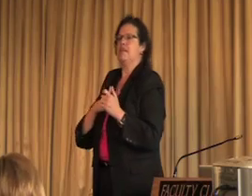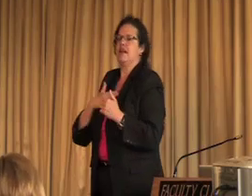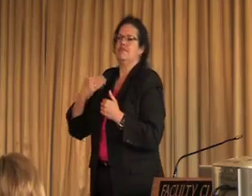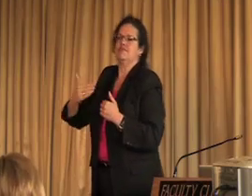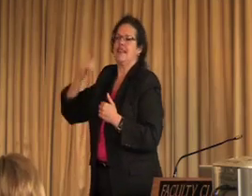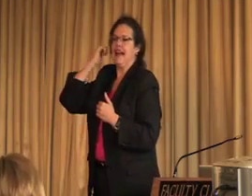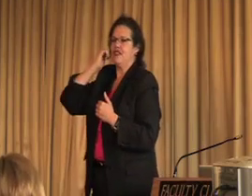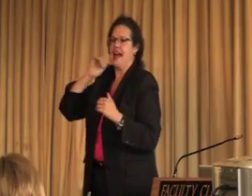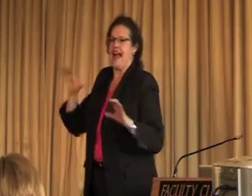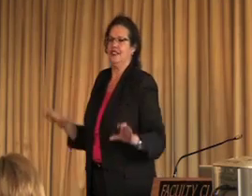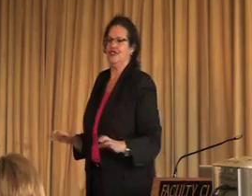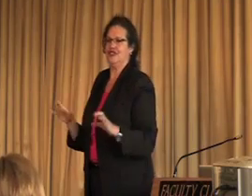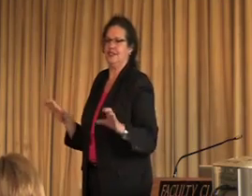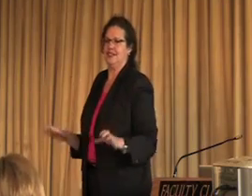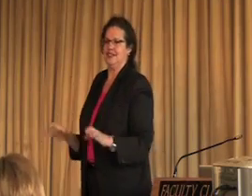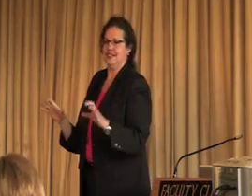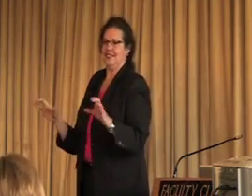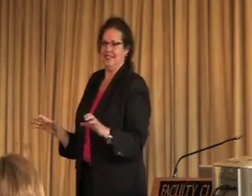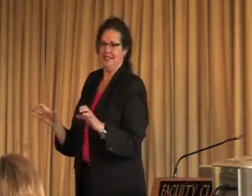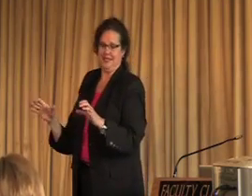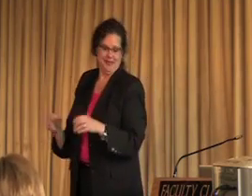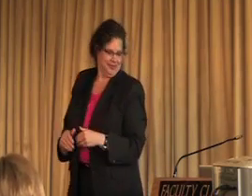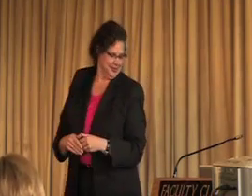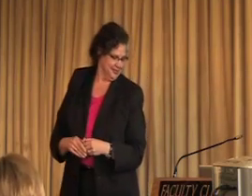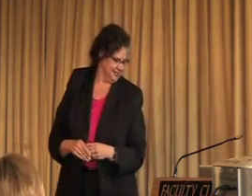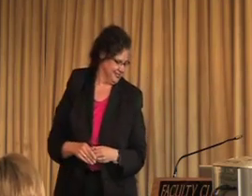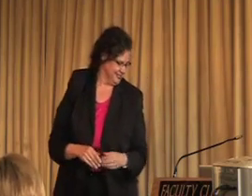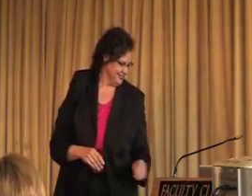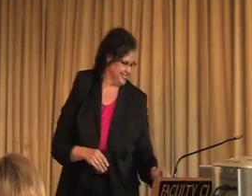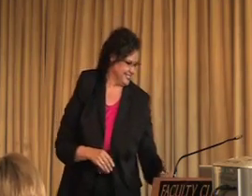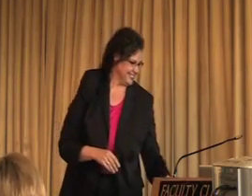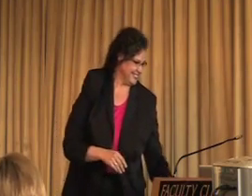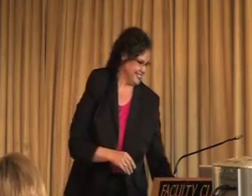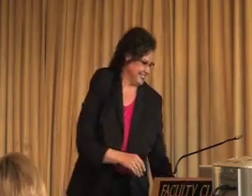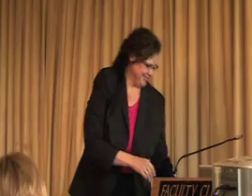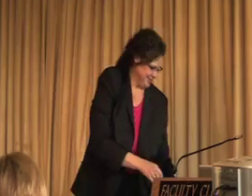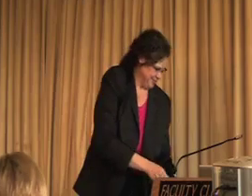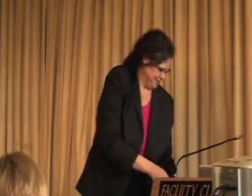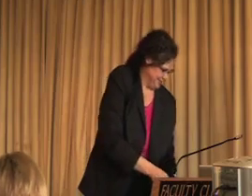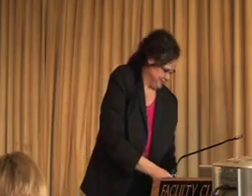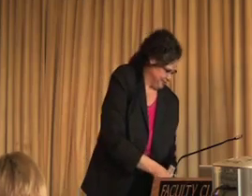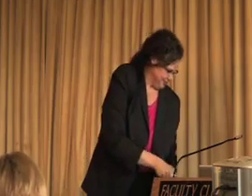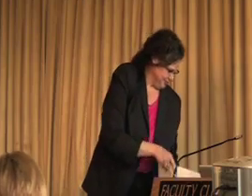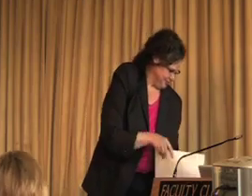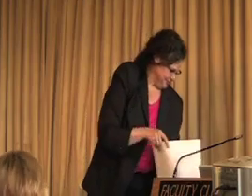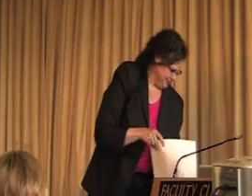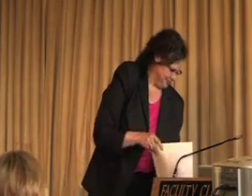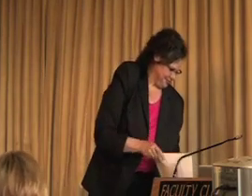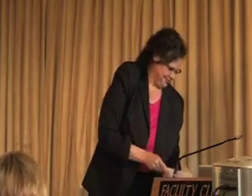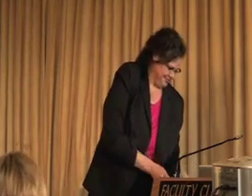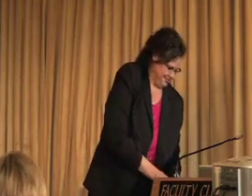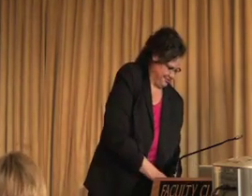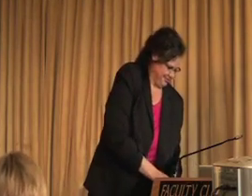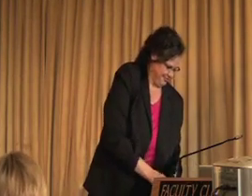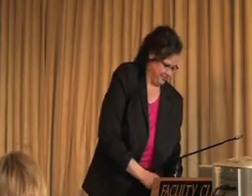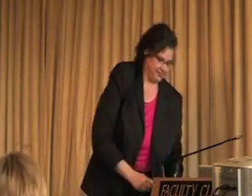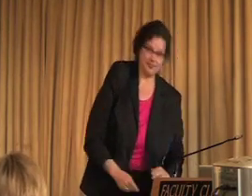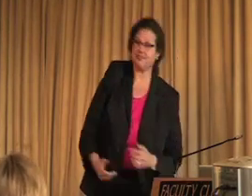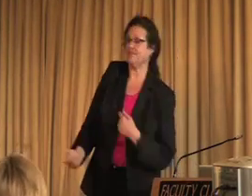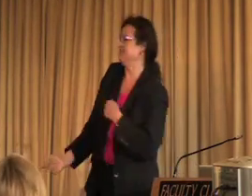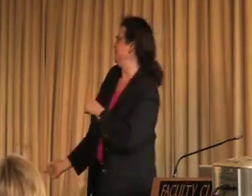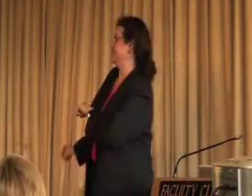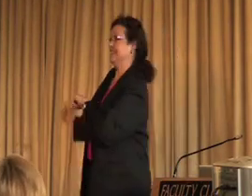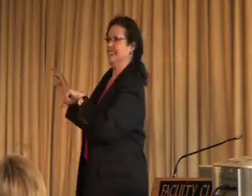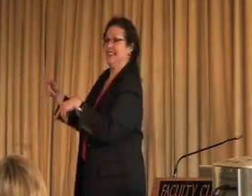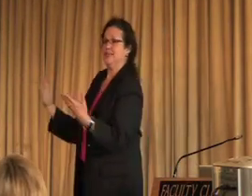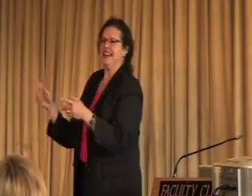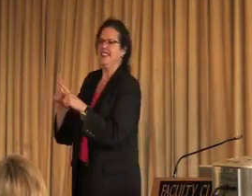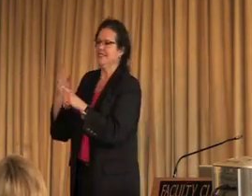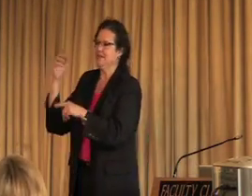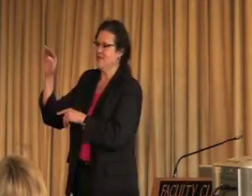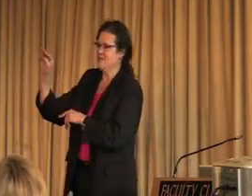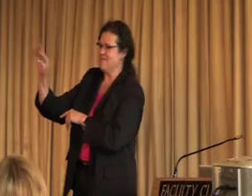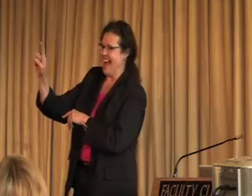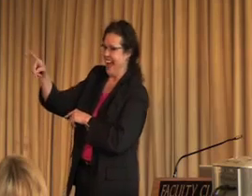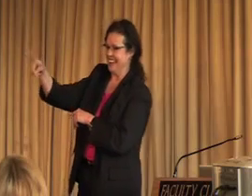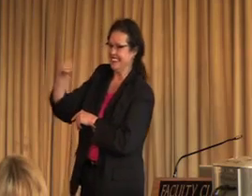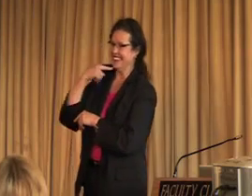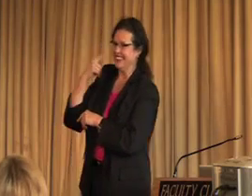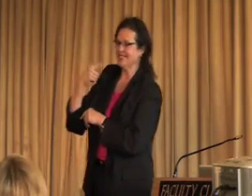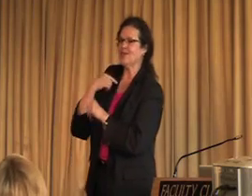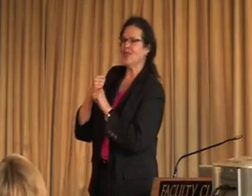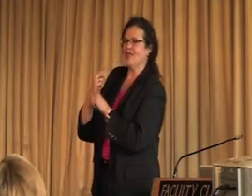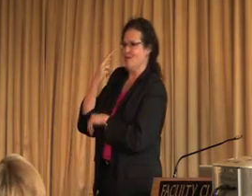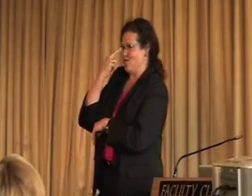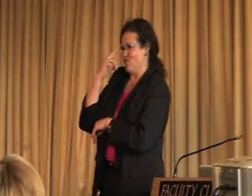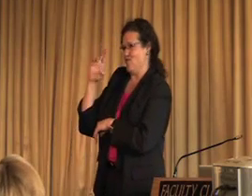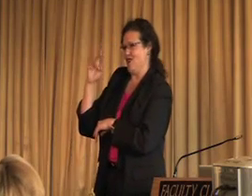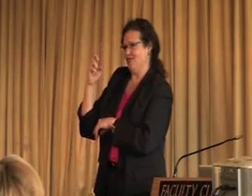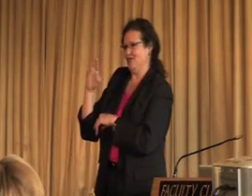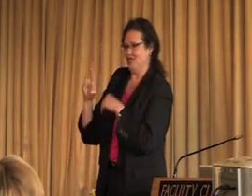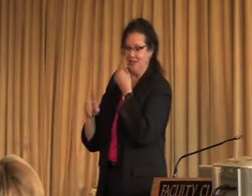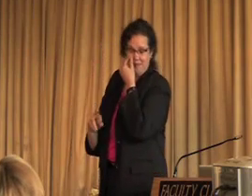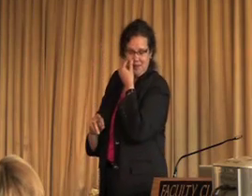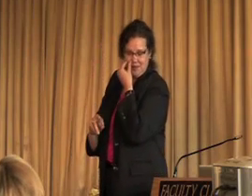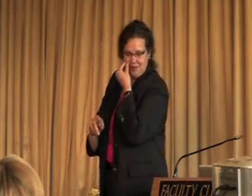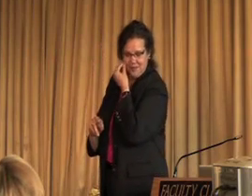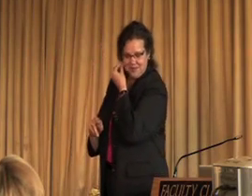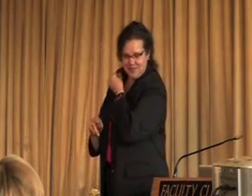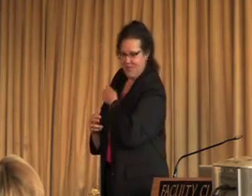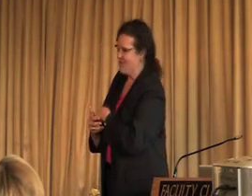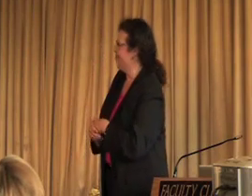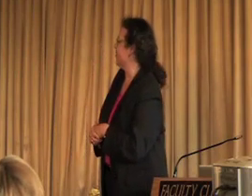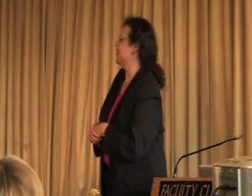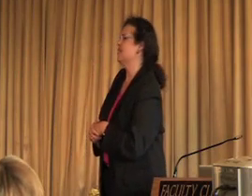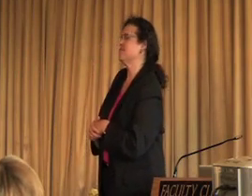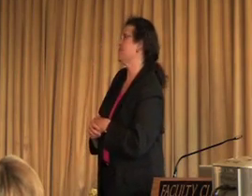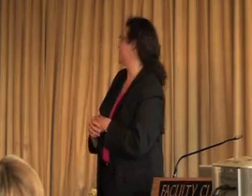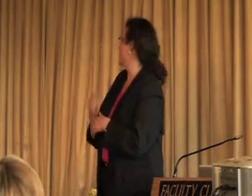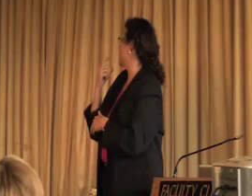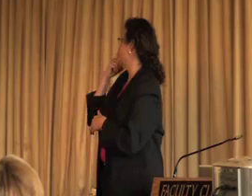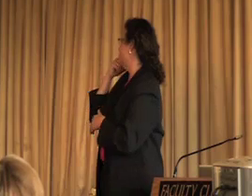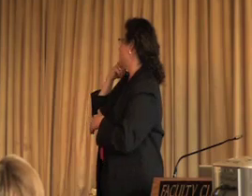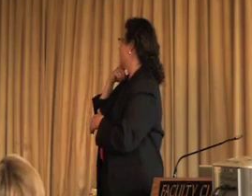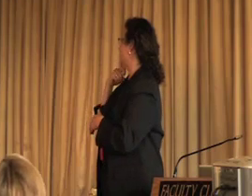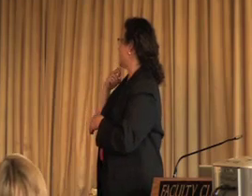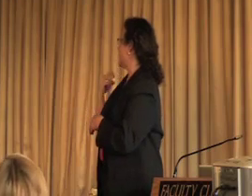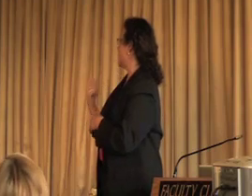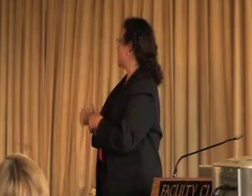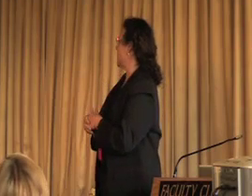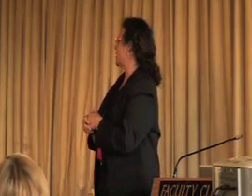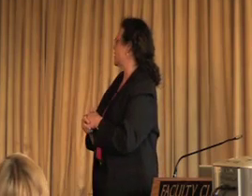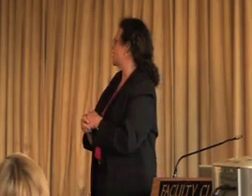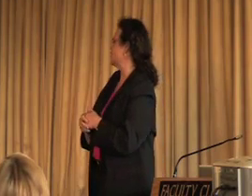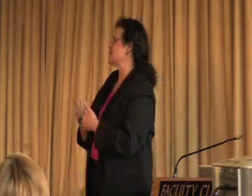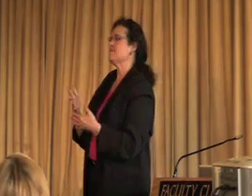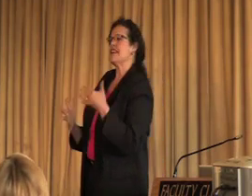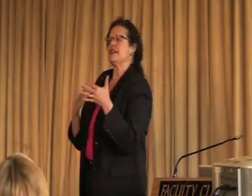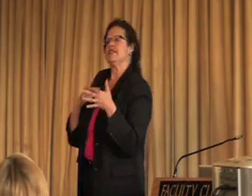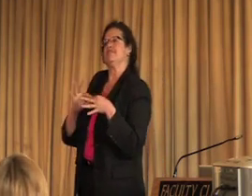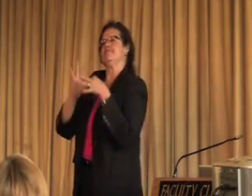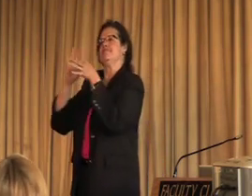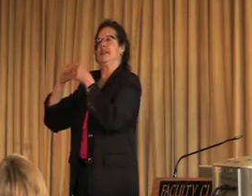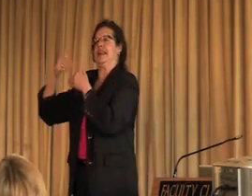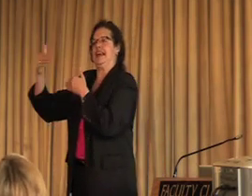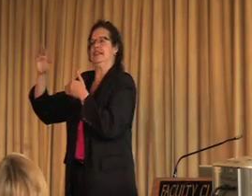it changed how I acted in the world. As Mike said, I do have memories of Roger, certainly.